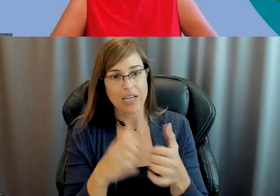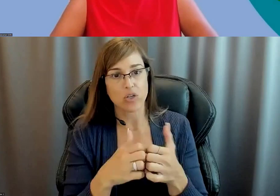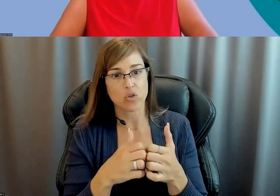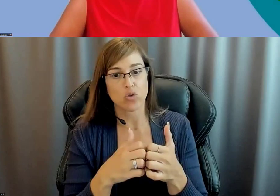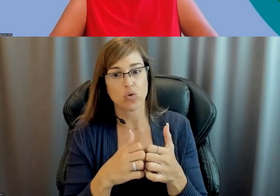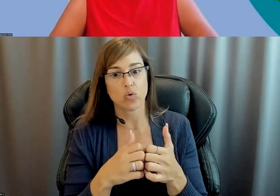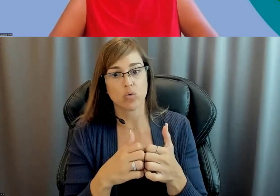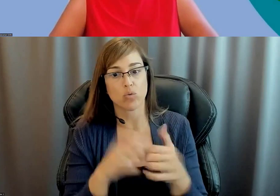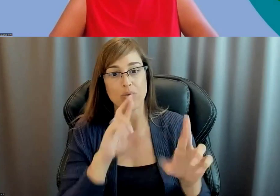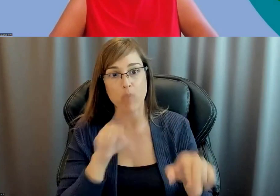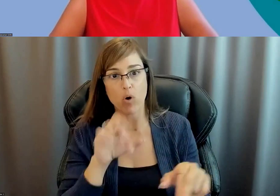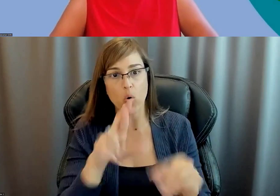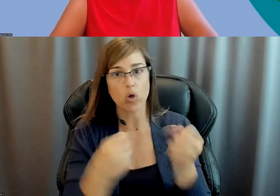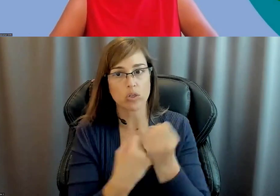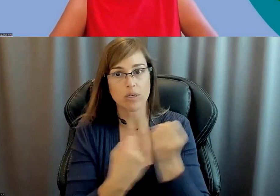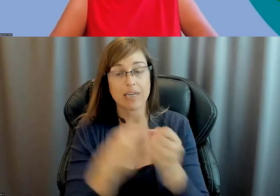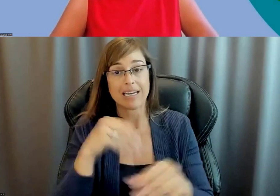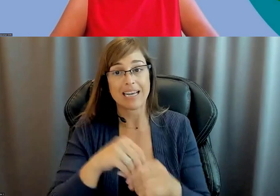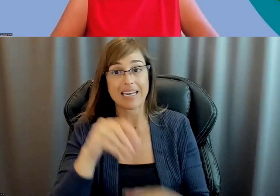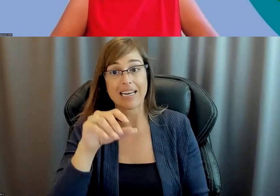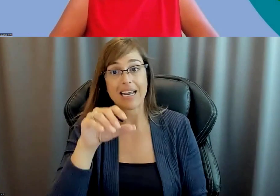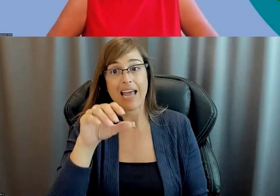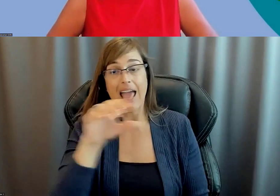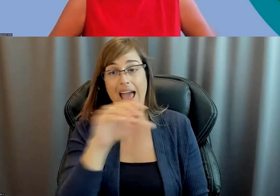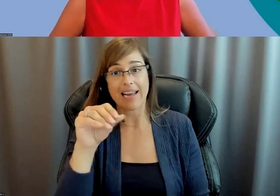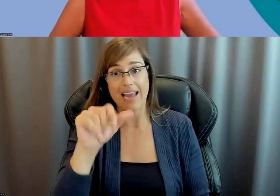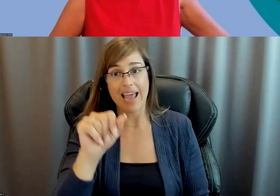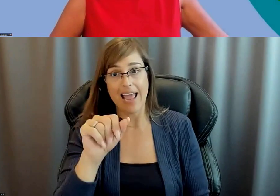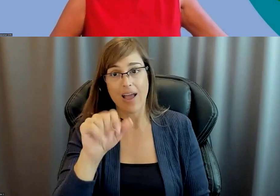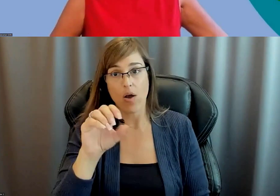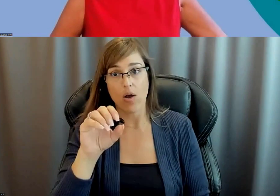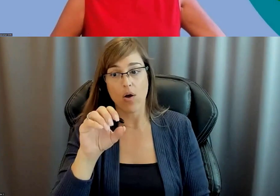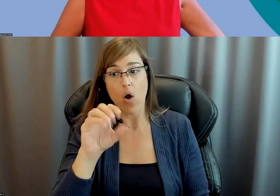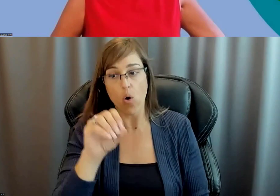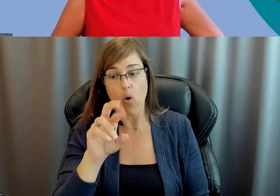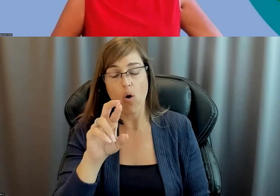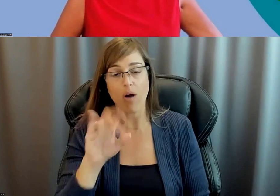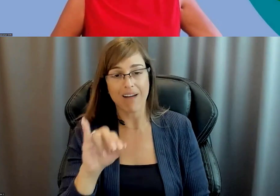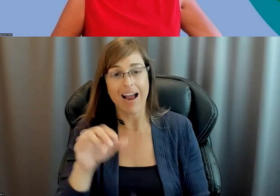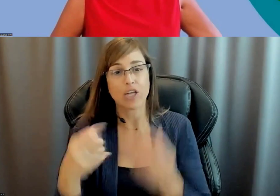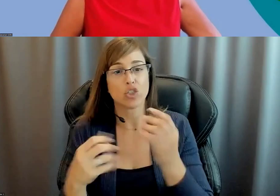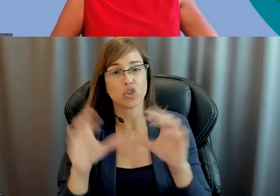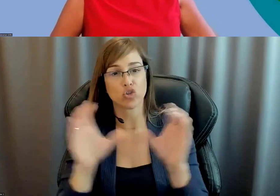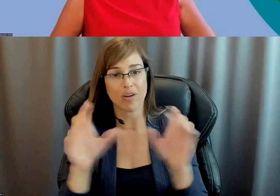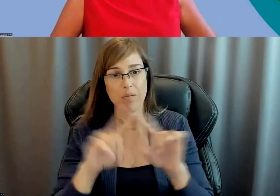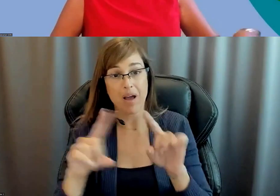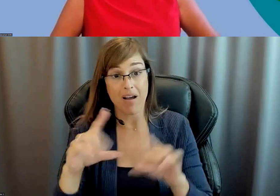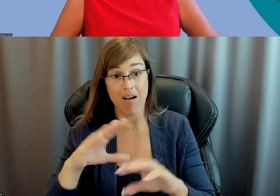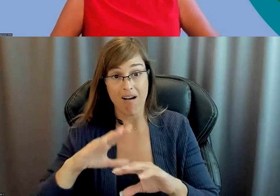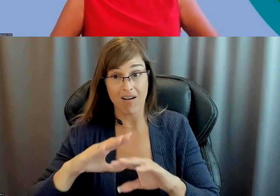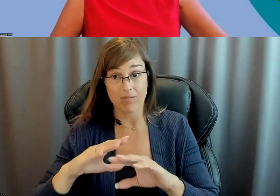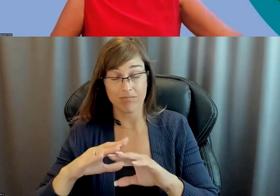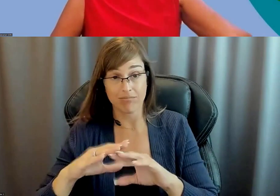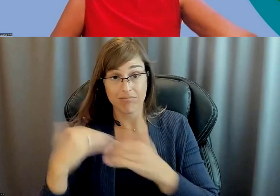And AOR certifies, but are they on the line for that, or is it a PI?